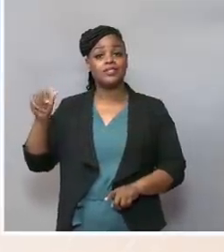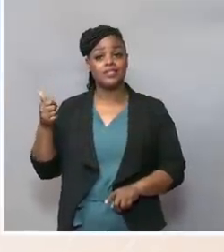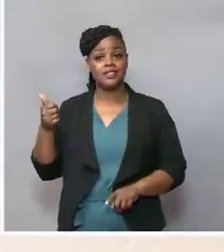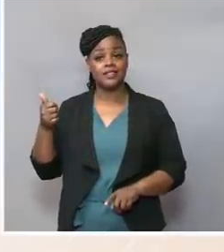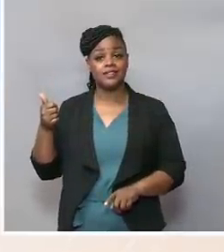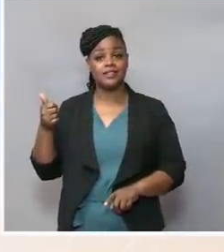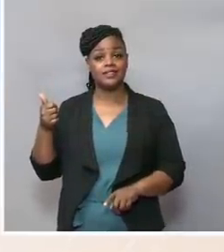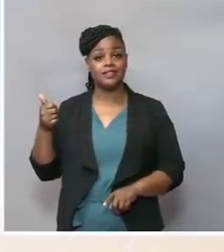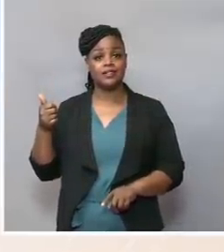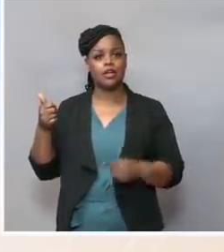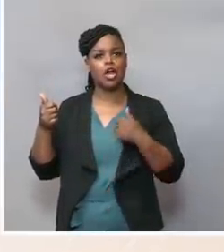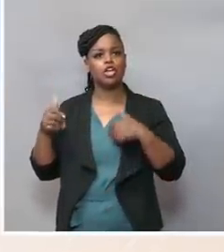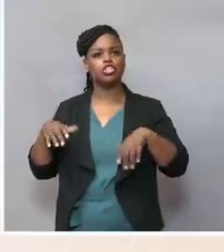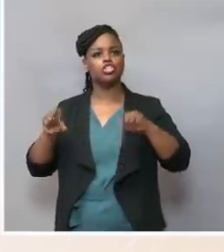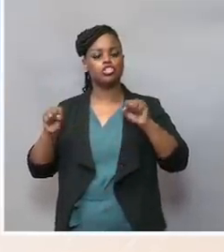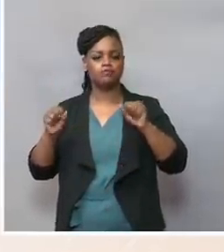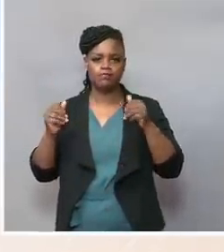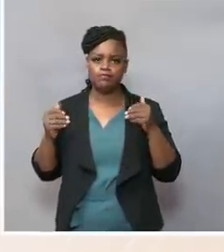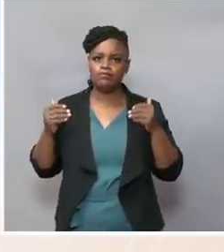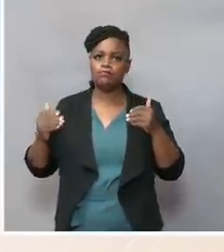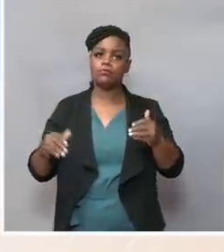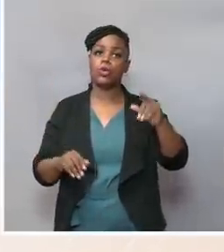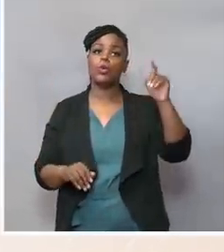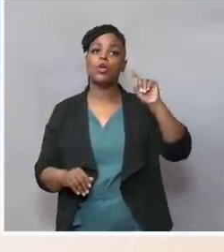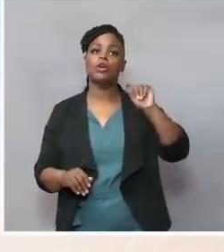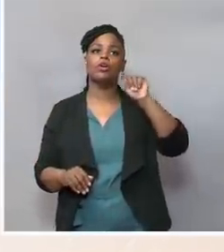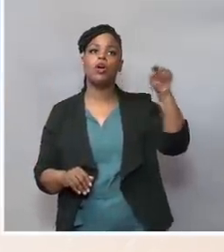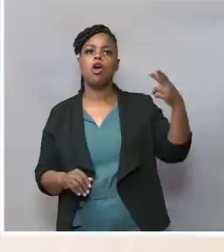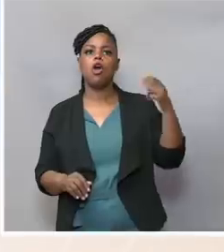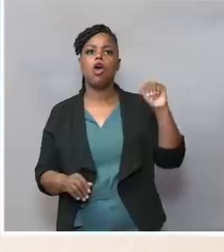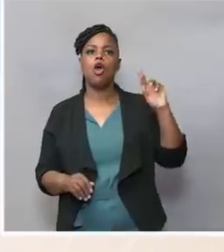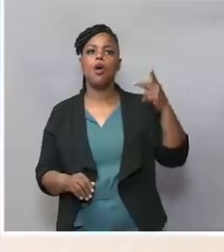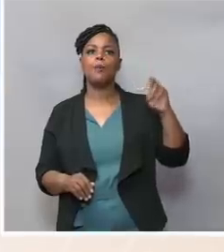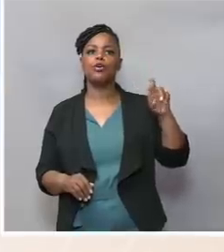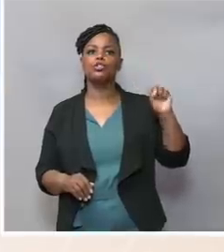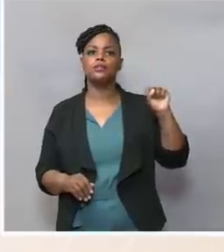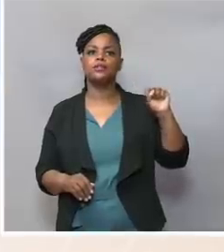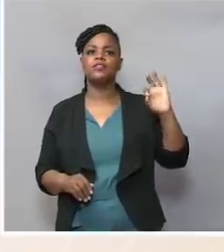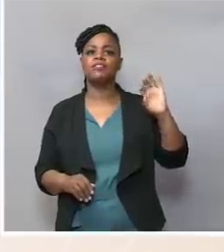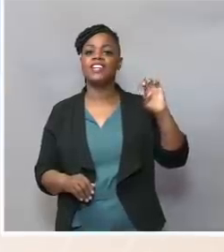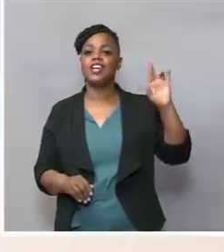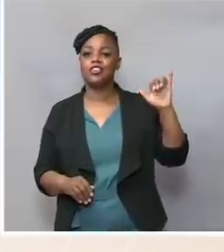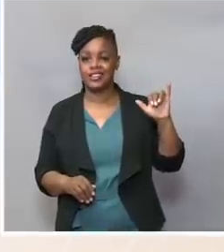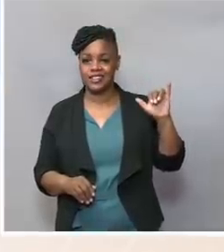at Harpers Ferry National Park. Just days into my summer internship,